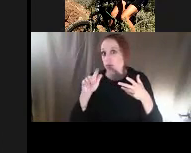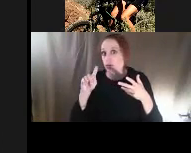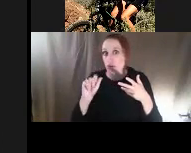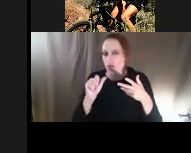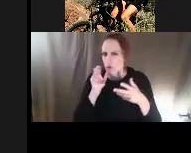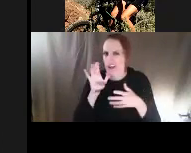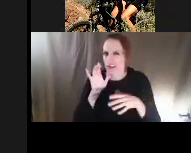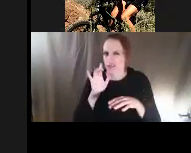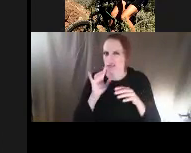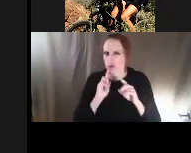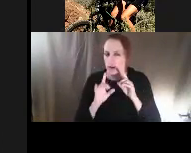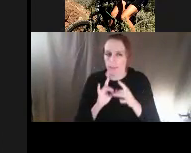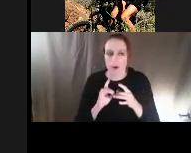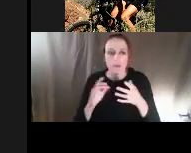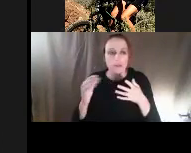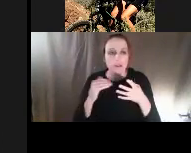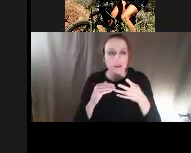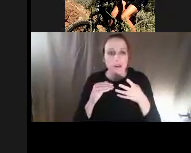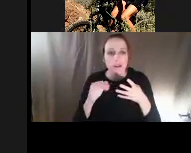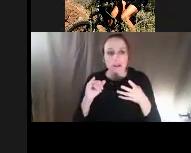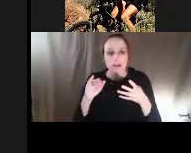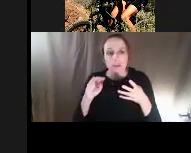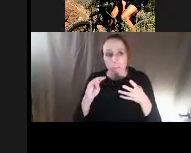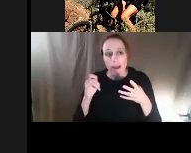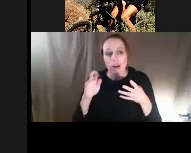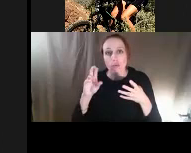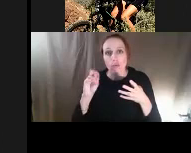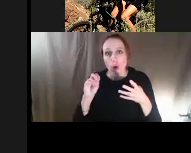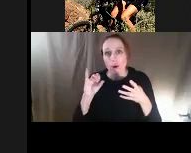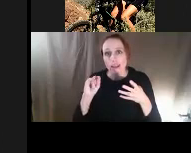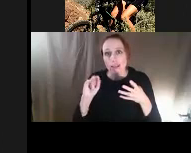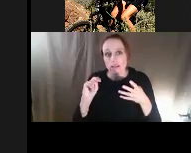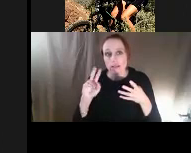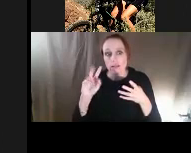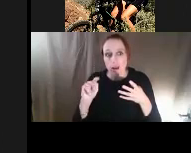micro insult and the micro invalidation. These are those unconscious comments or